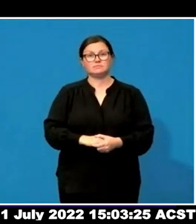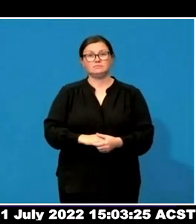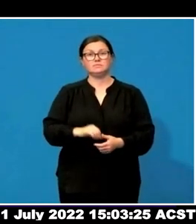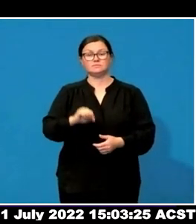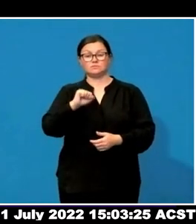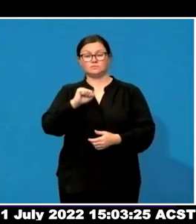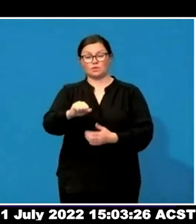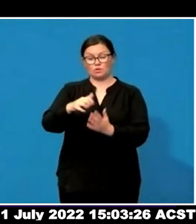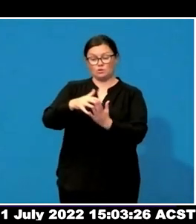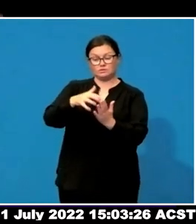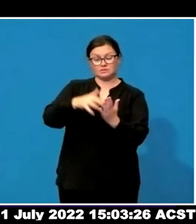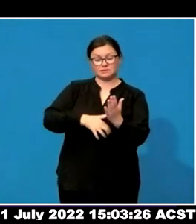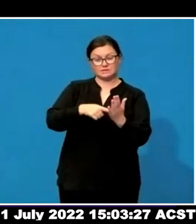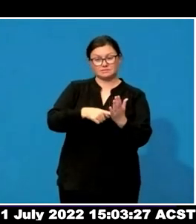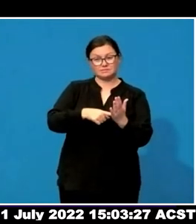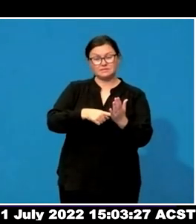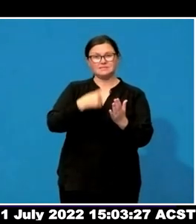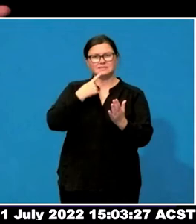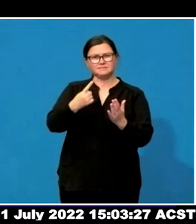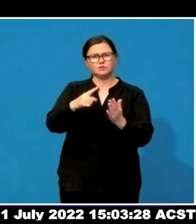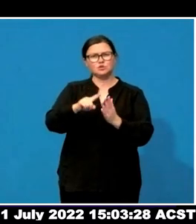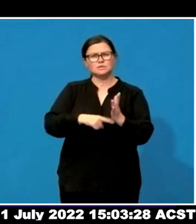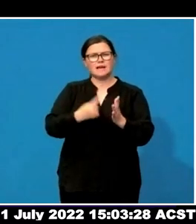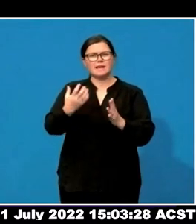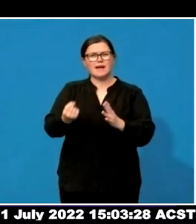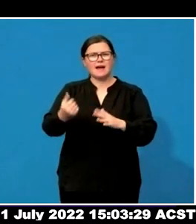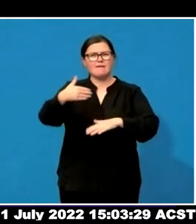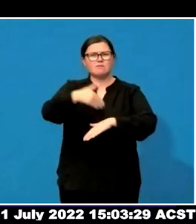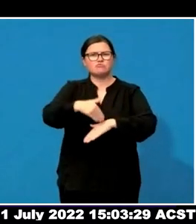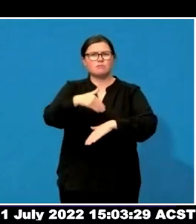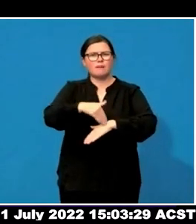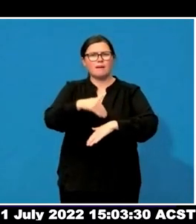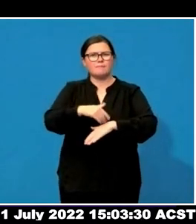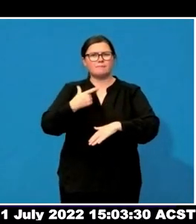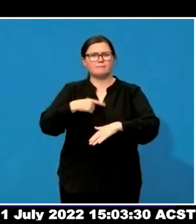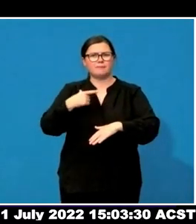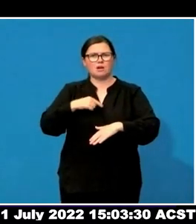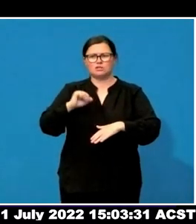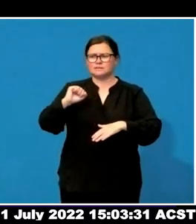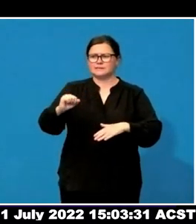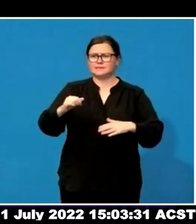difficulty because his weight plummeted. And we don't need to go into why that might have happened.